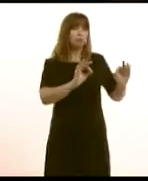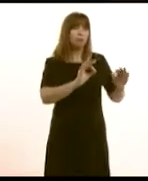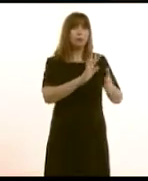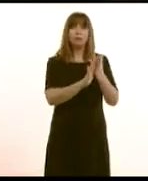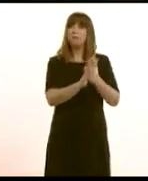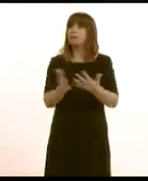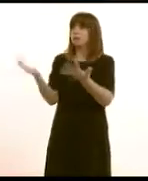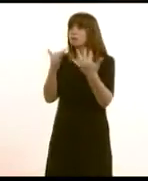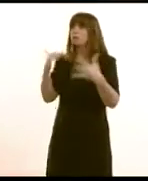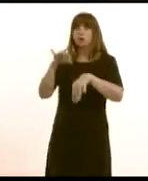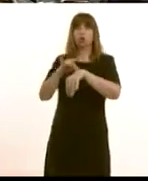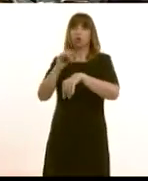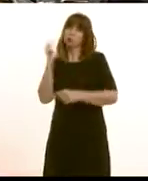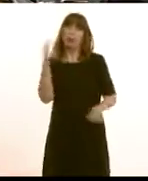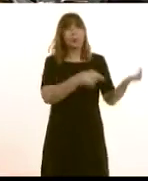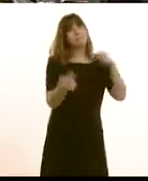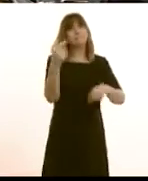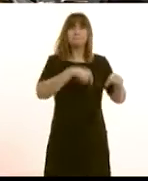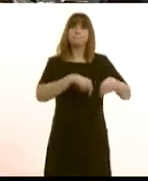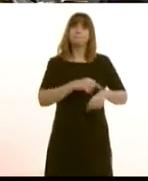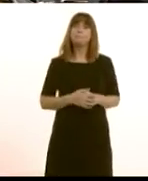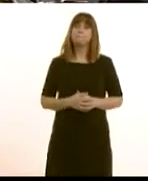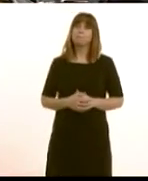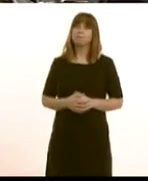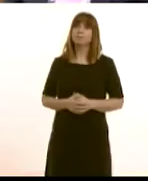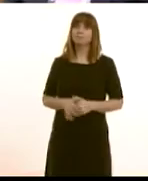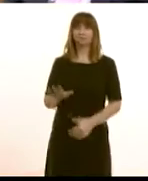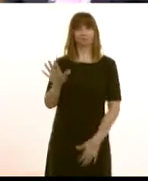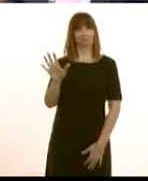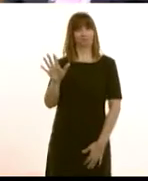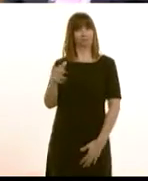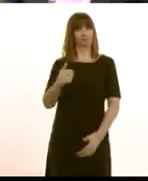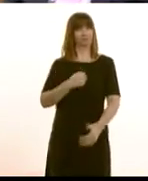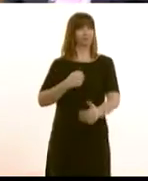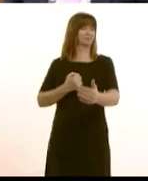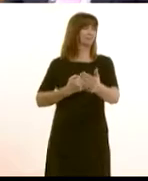recruitment of doctors? Carwyn Jones: I utterly reject the idea that